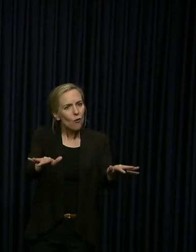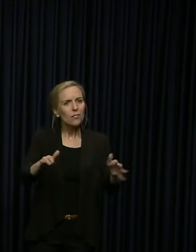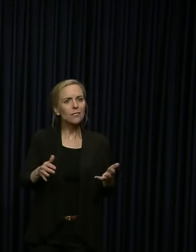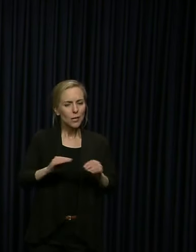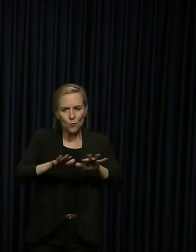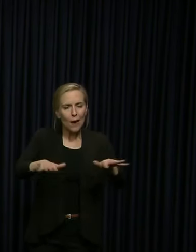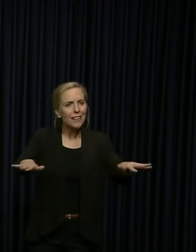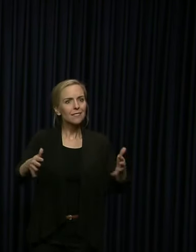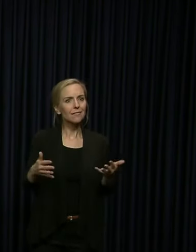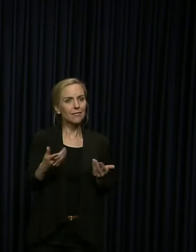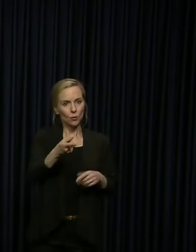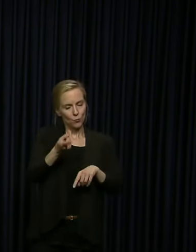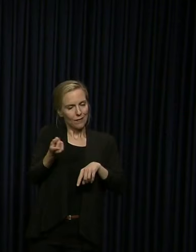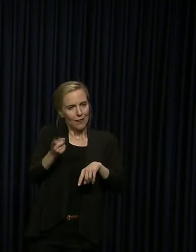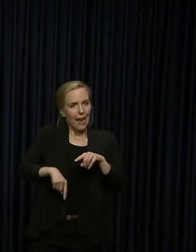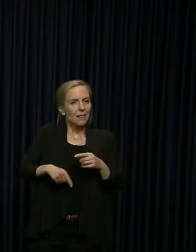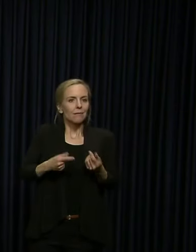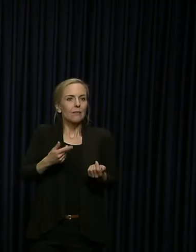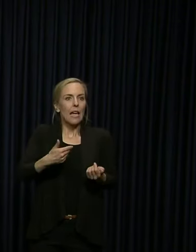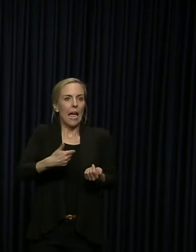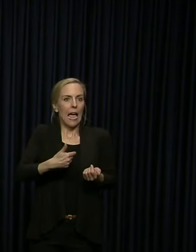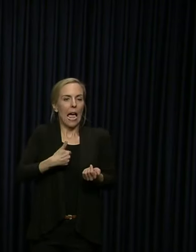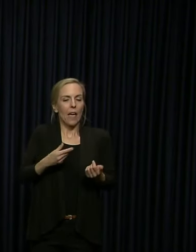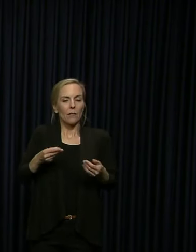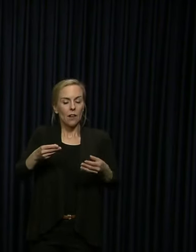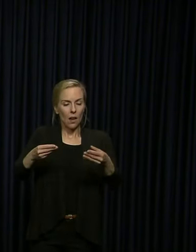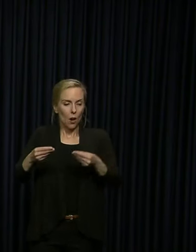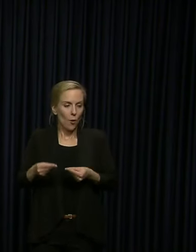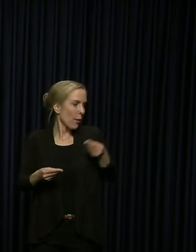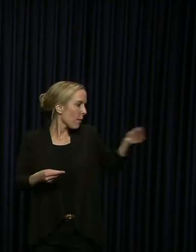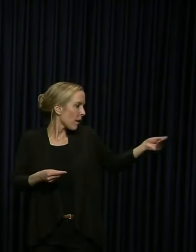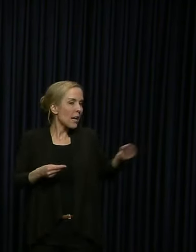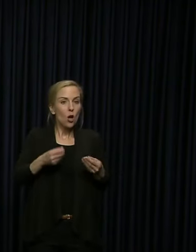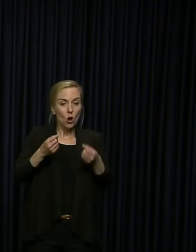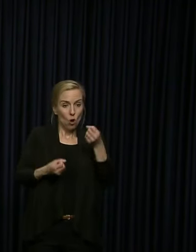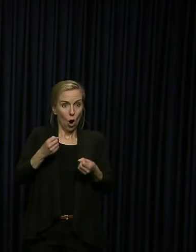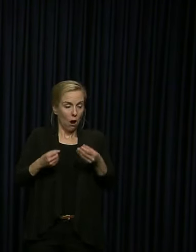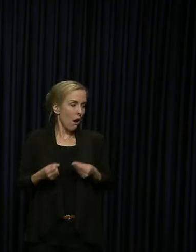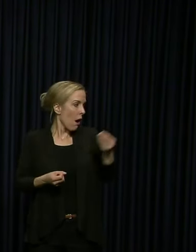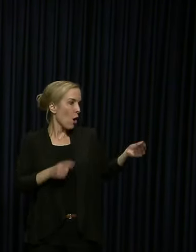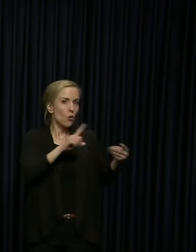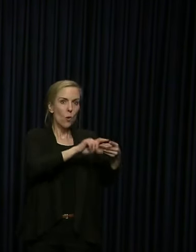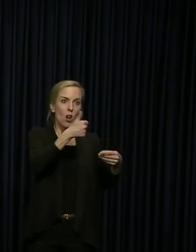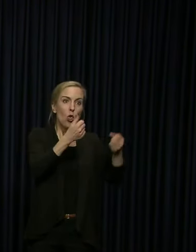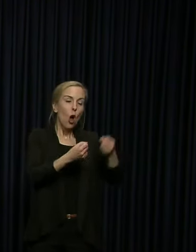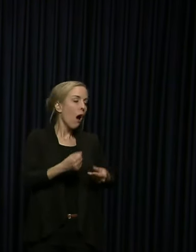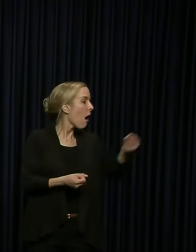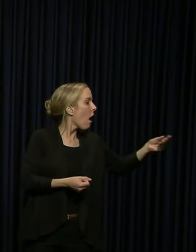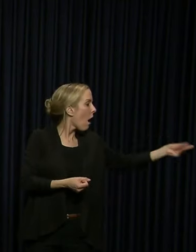CONGREGATION. MY FAITH WOULD NEVER LET ME PUT